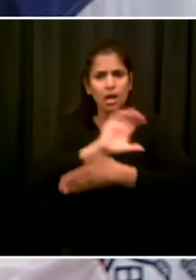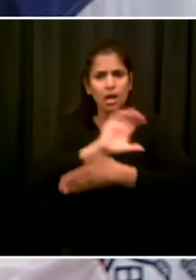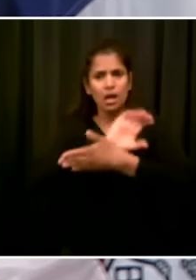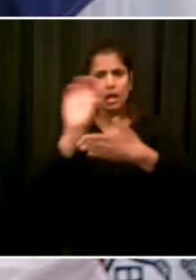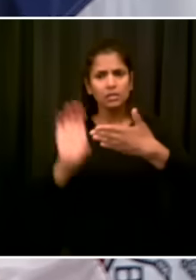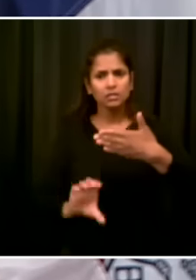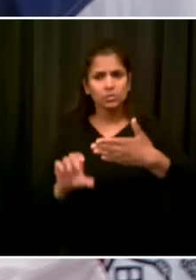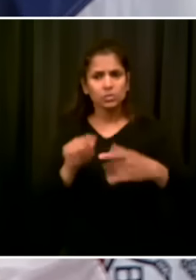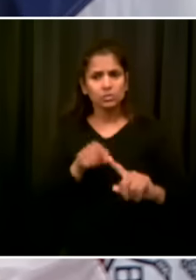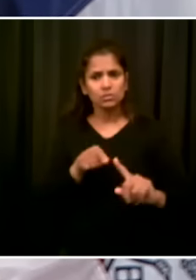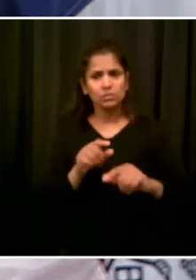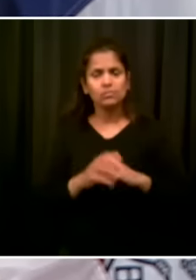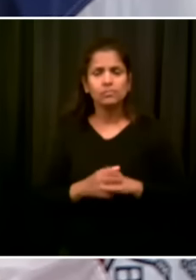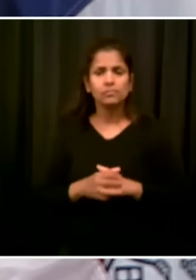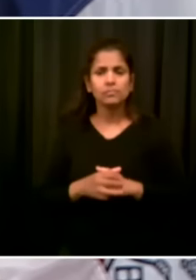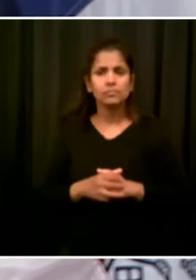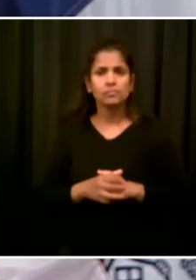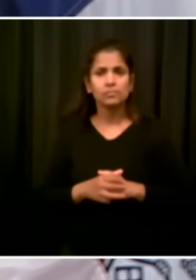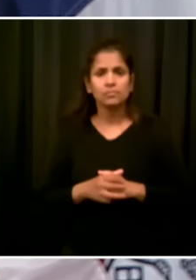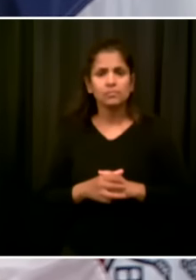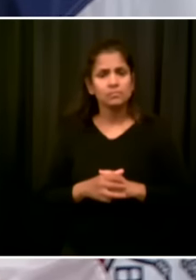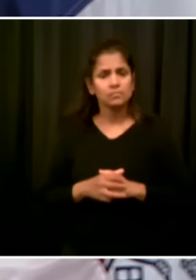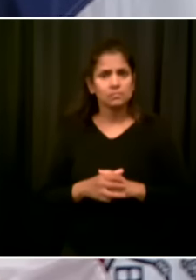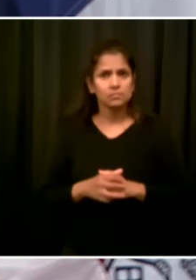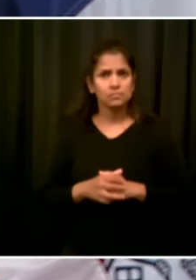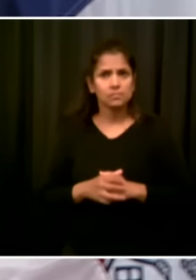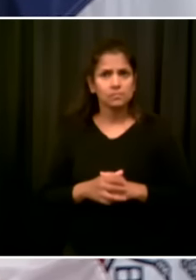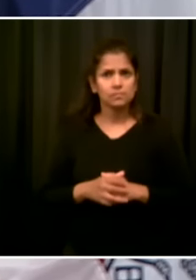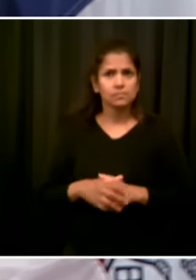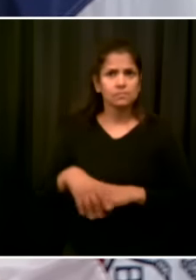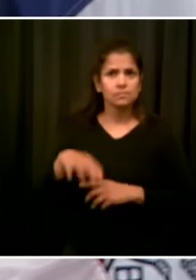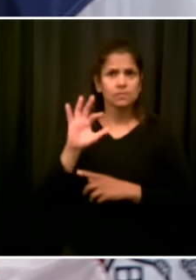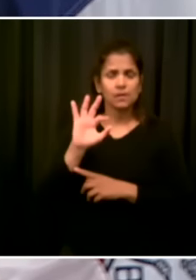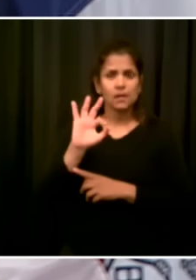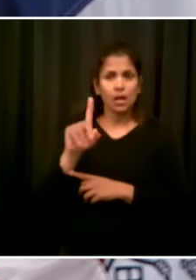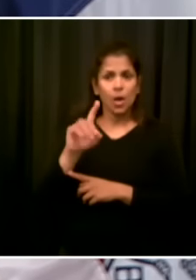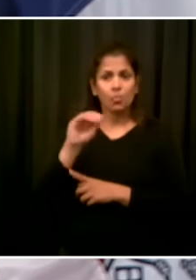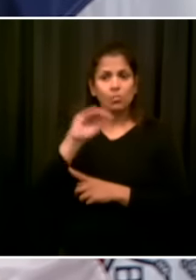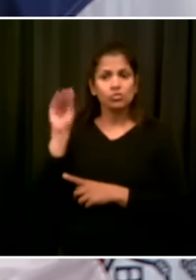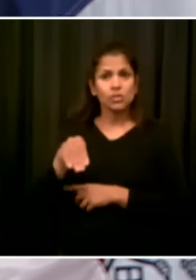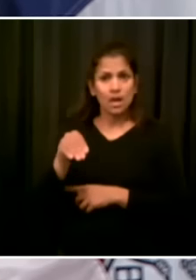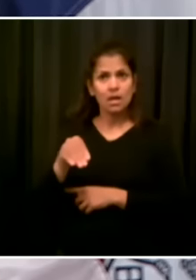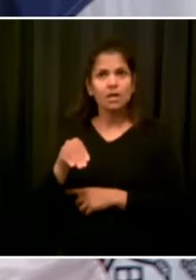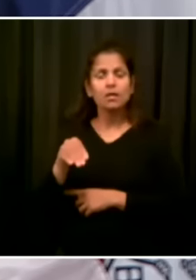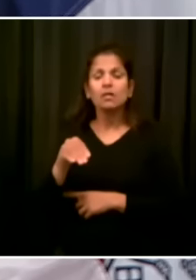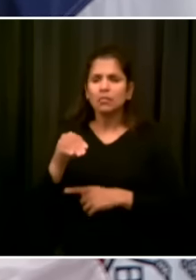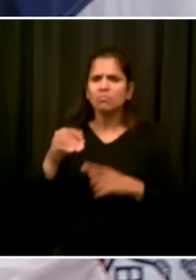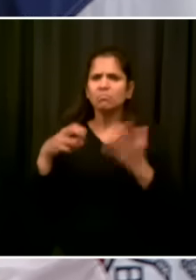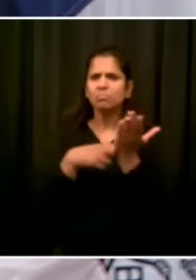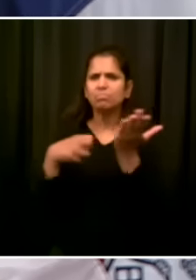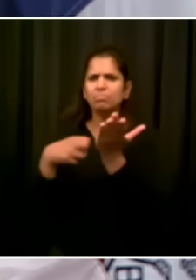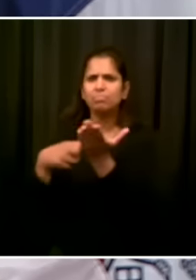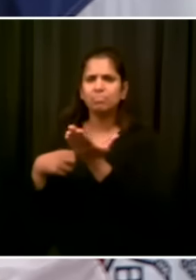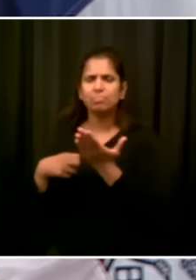APPROACH. AGAIN, WHEN IT COMES TO REBEL, THIS IS A SITUATION WHERE IT COULD NOT GO ON THE WAY IT WAS.